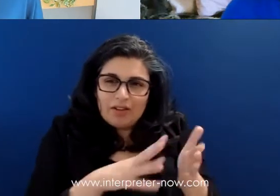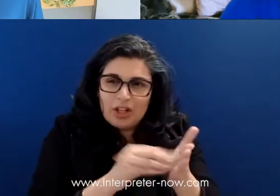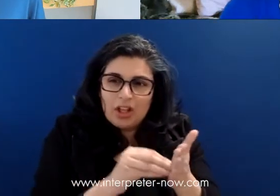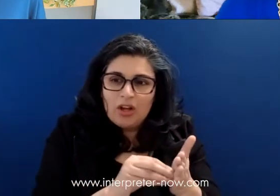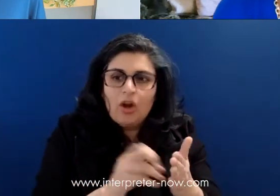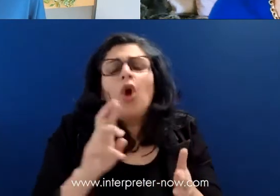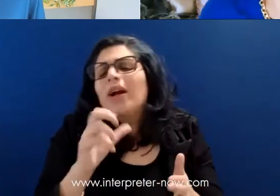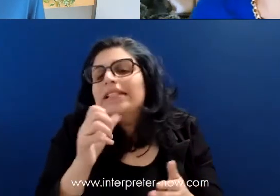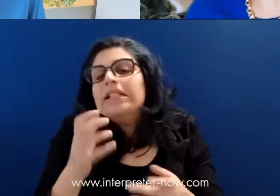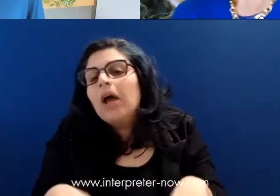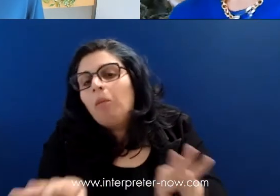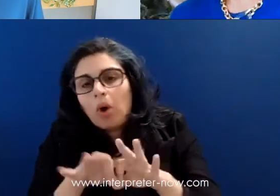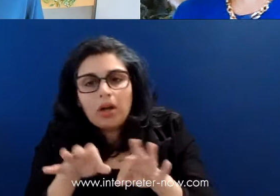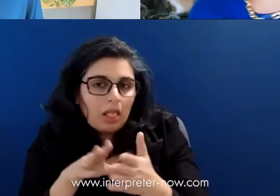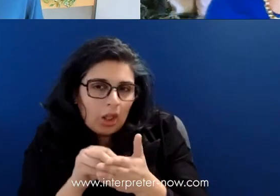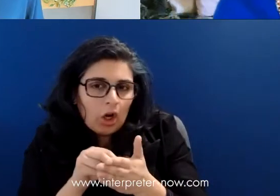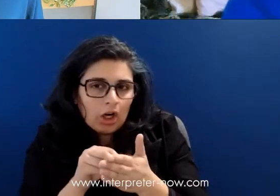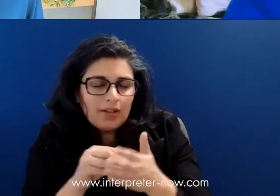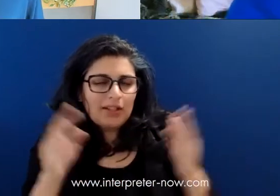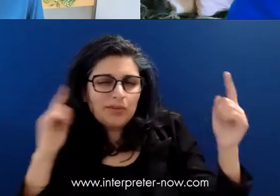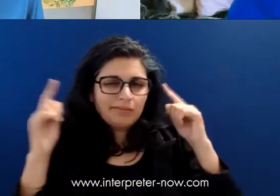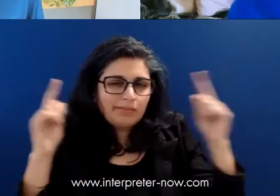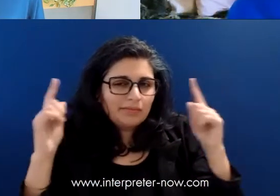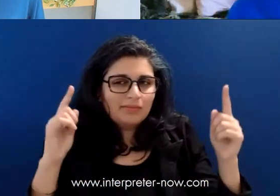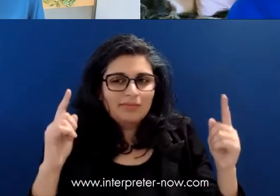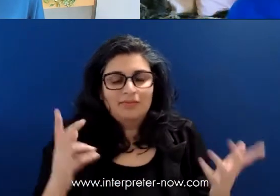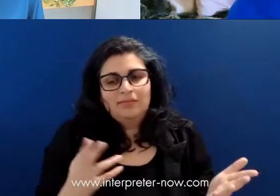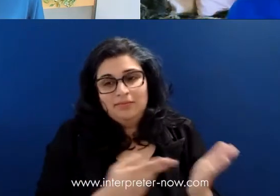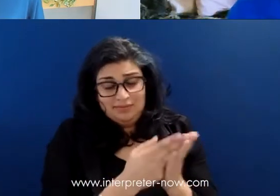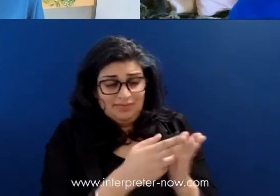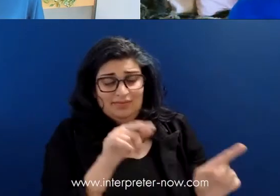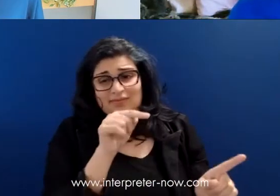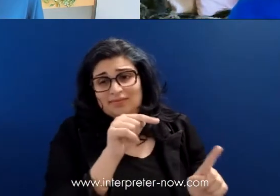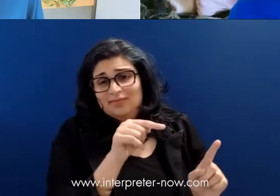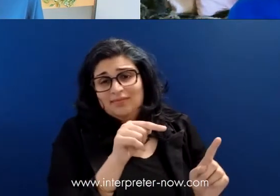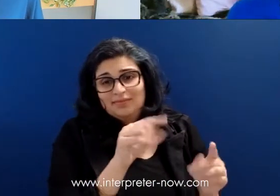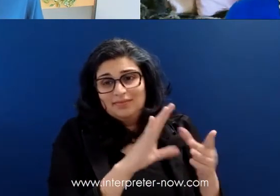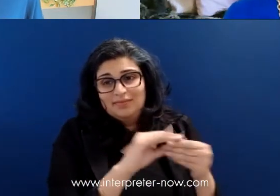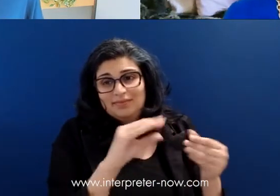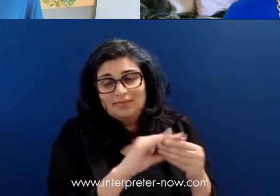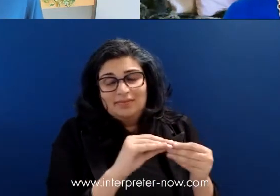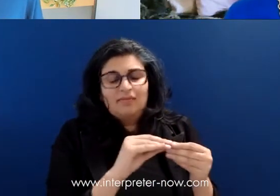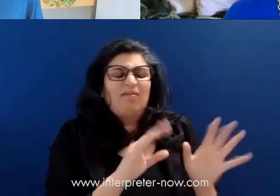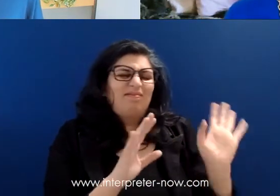to learn. I think that all of that honestly speaks that this thing is too abstract and too challenging